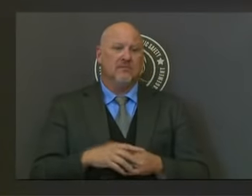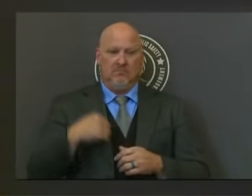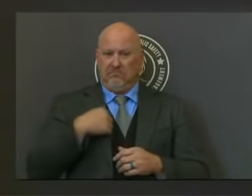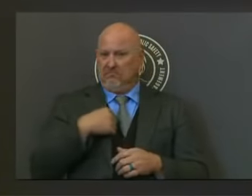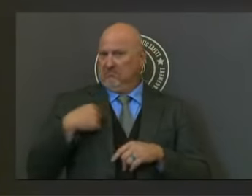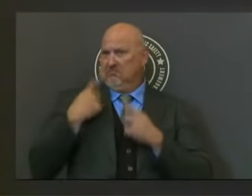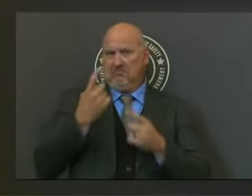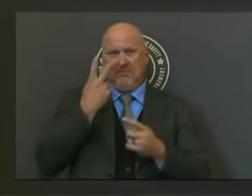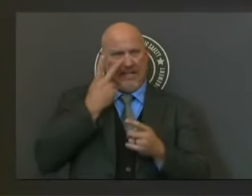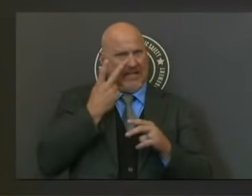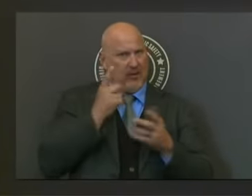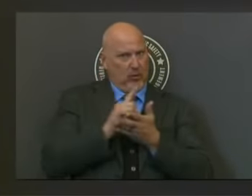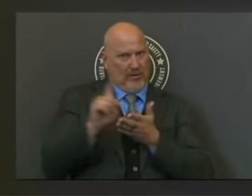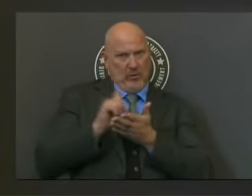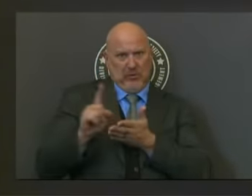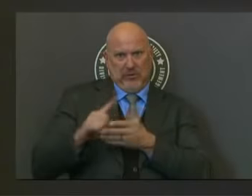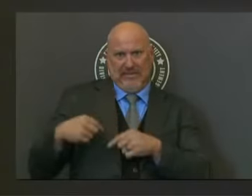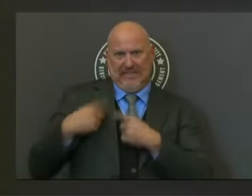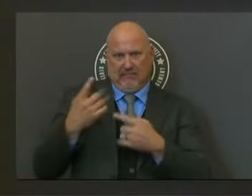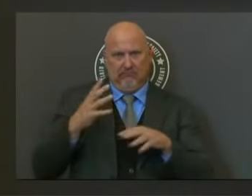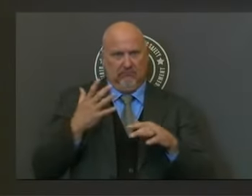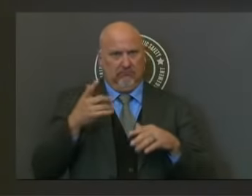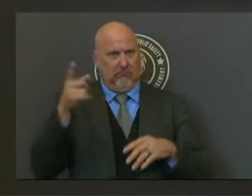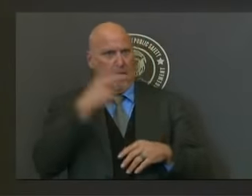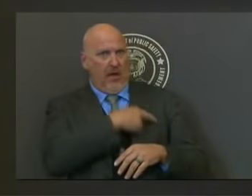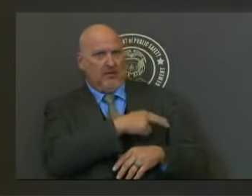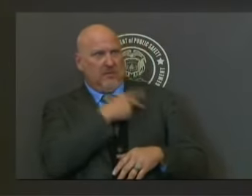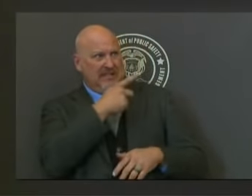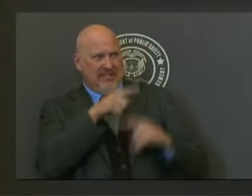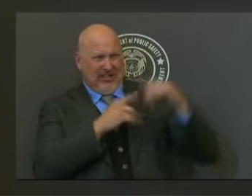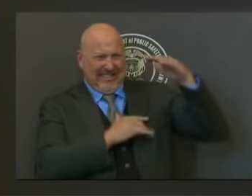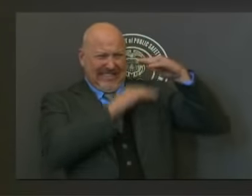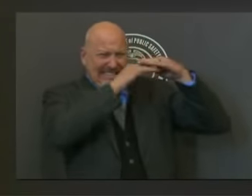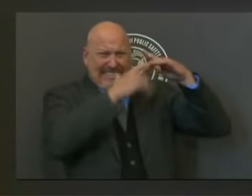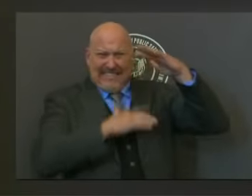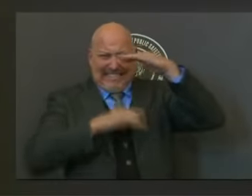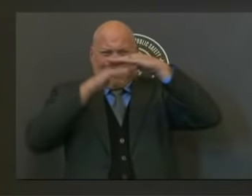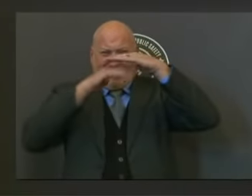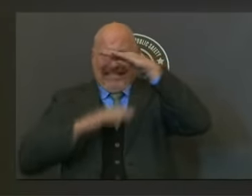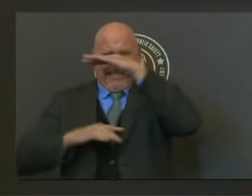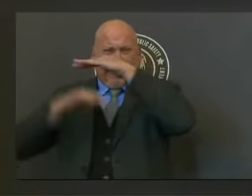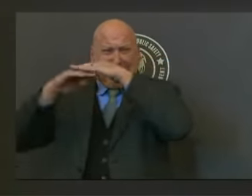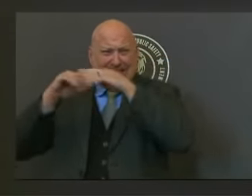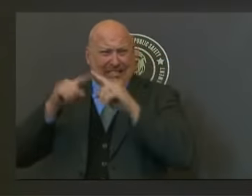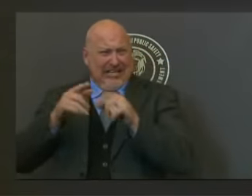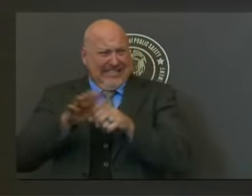system is at capacity